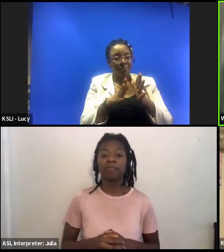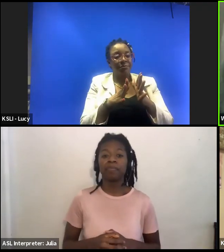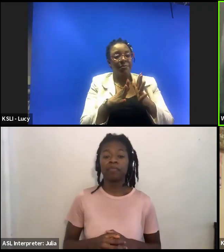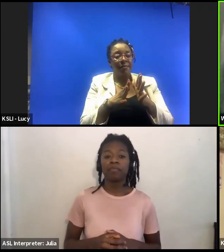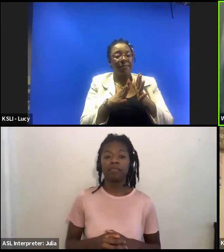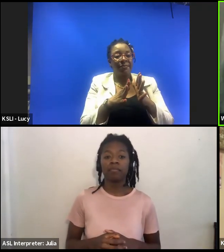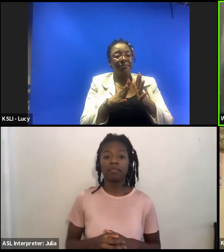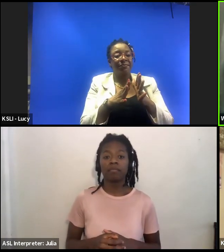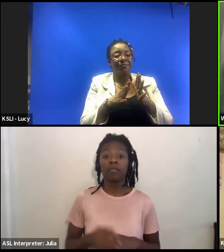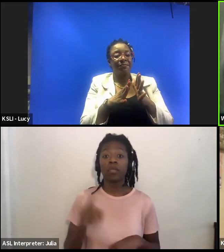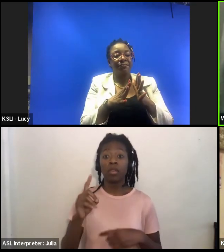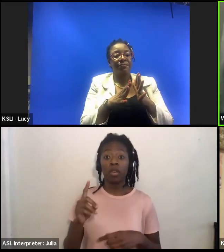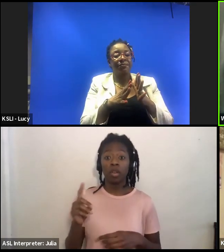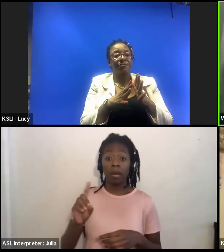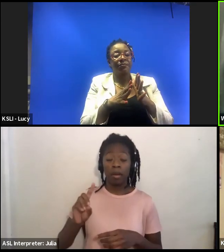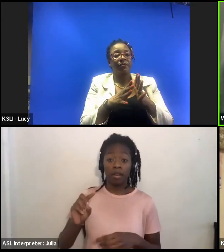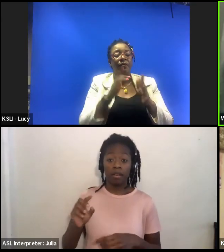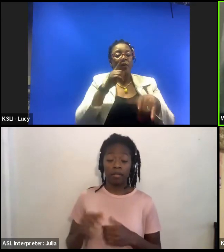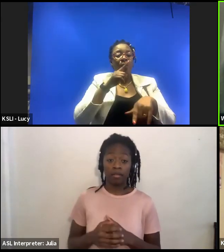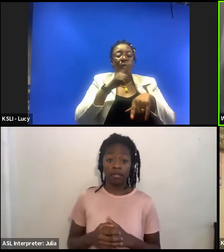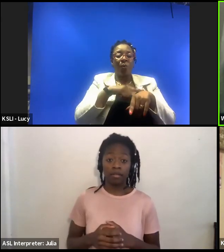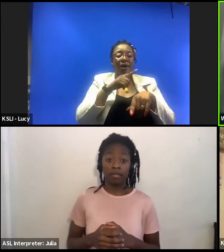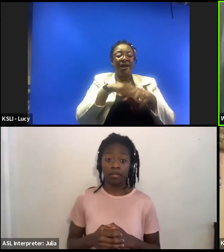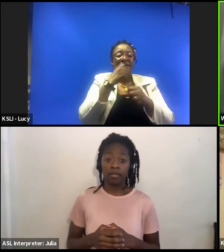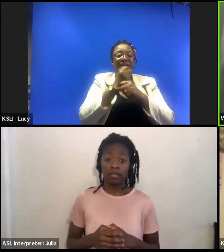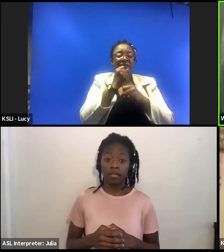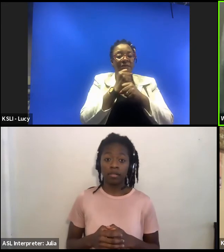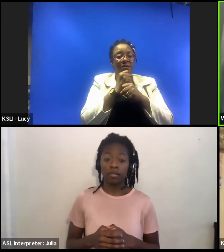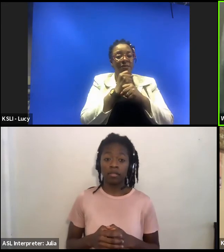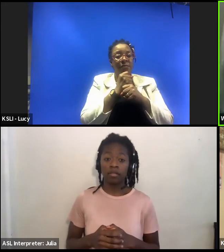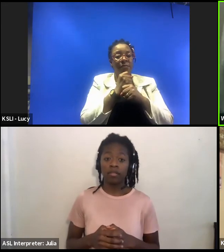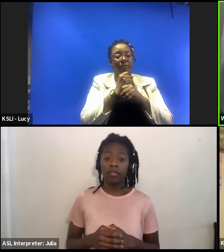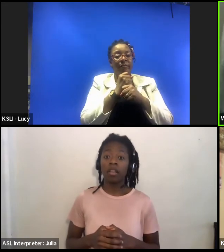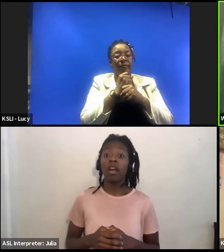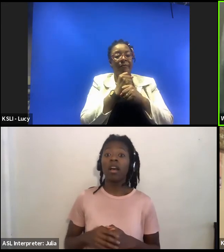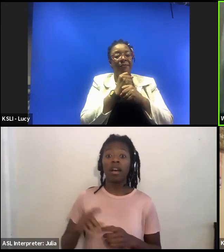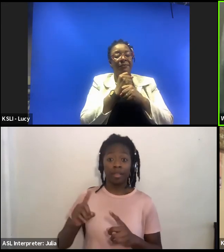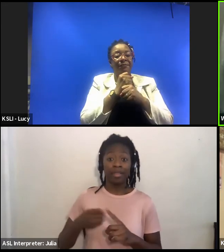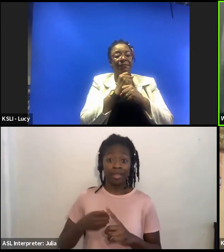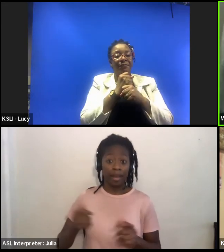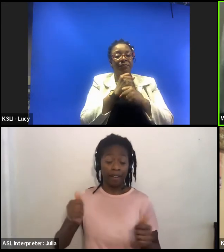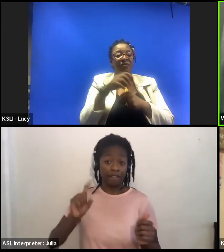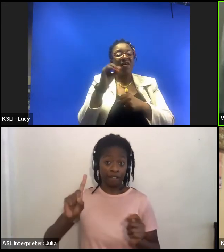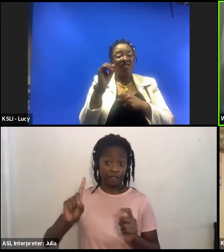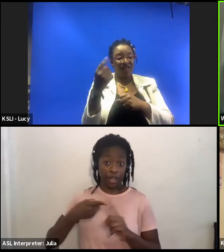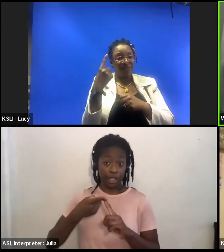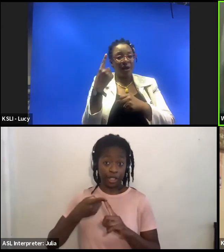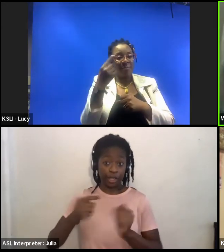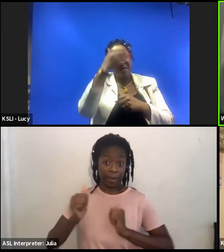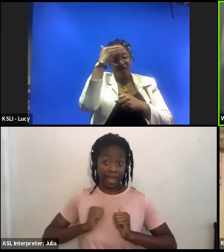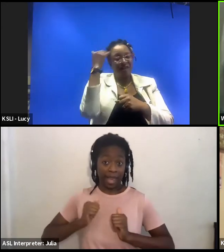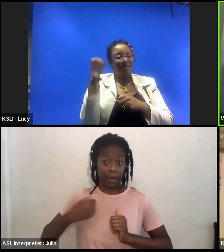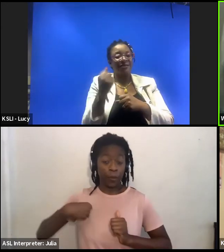when I directed the first run of "We Won't Forget" I was pregnant,